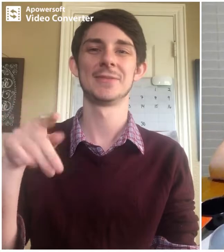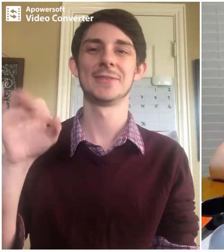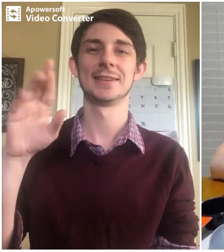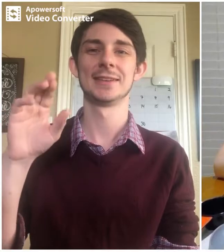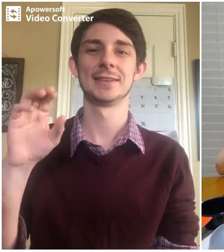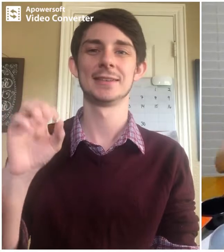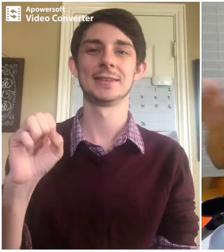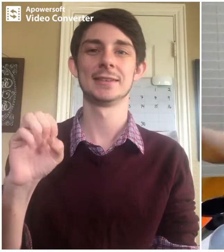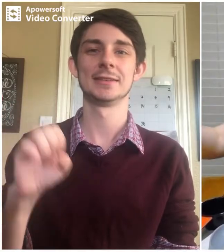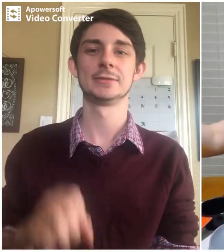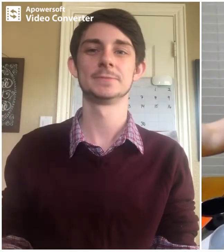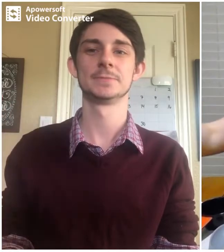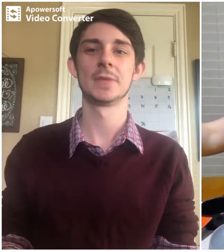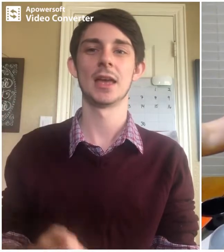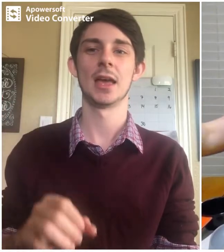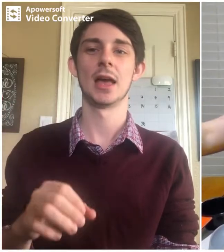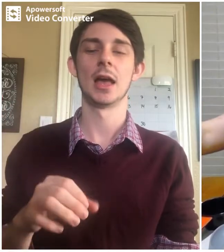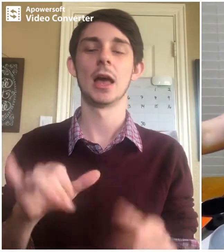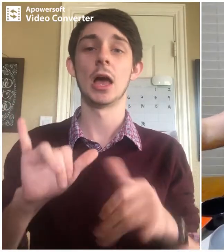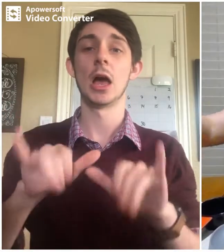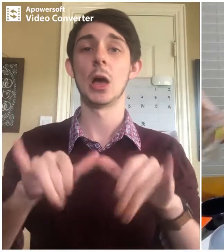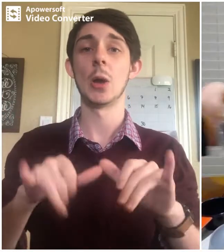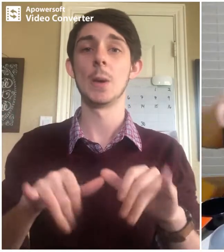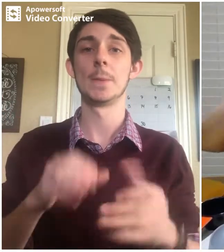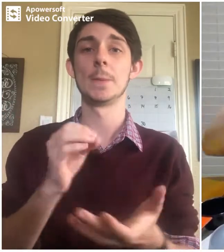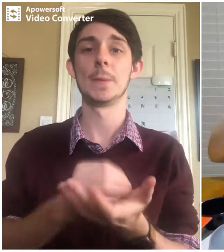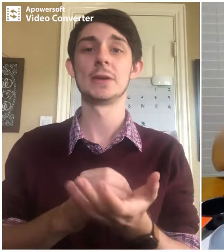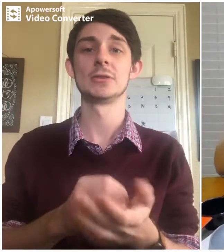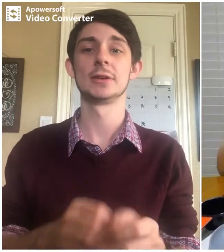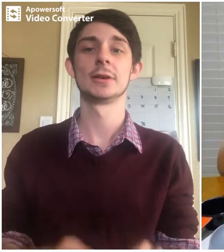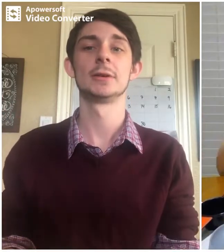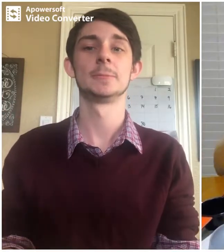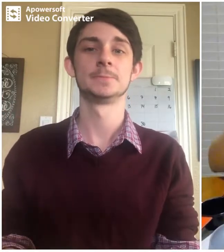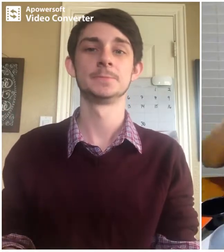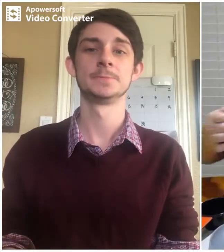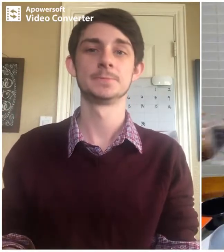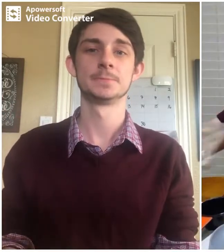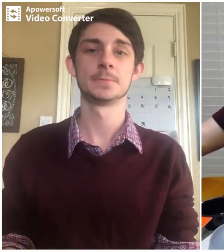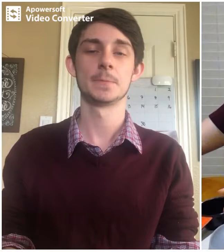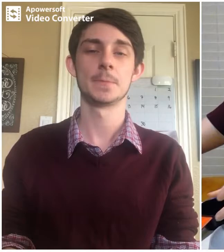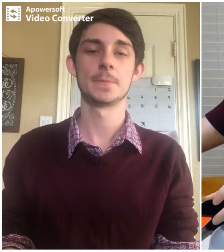measuring cup and so I have both measuring cups for the water and then